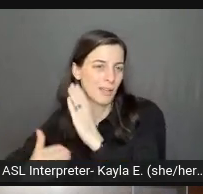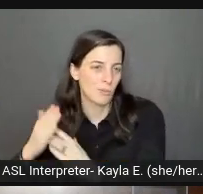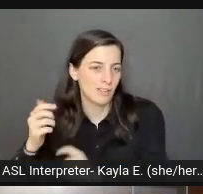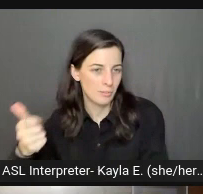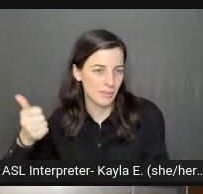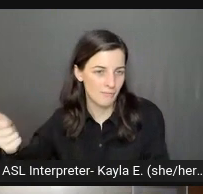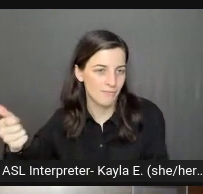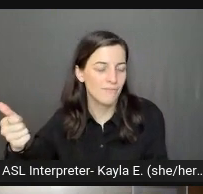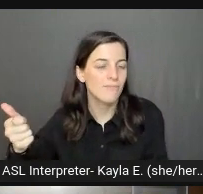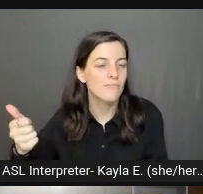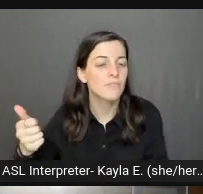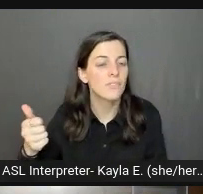One more very important thing.